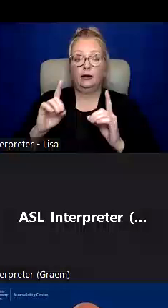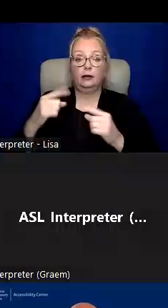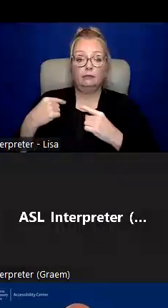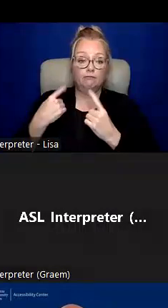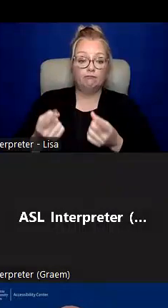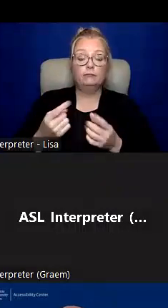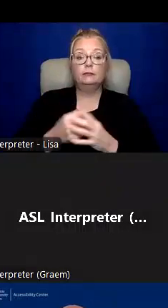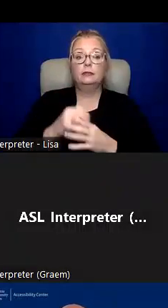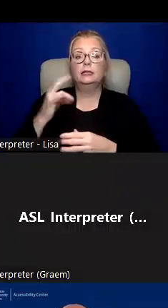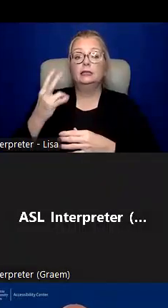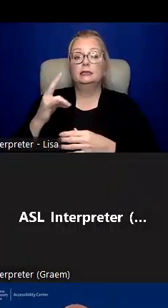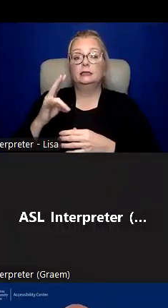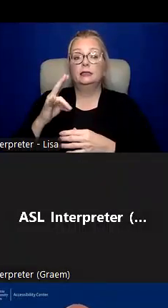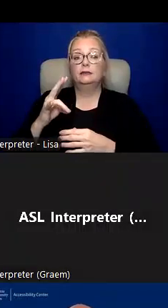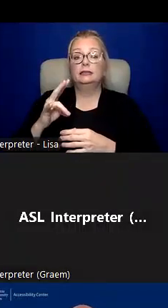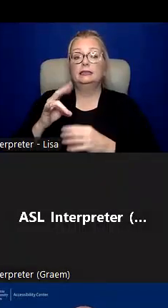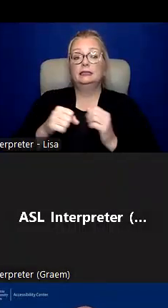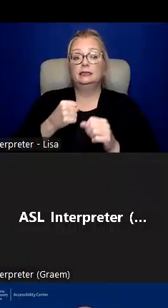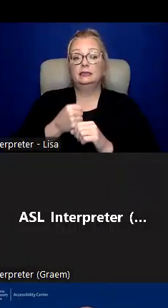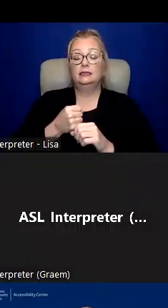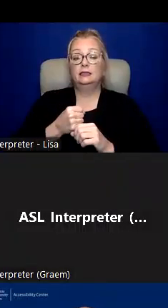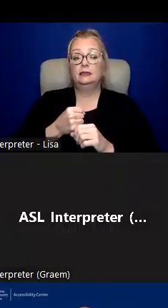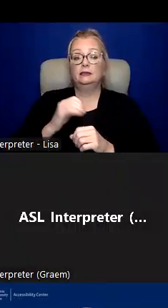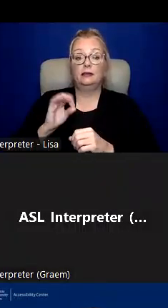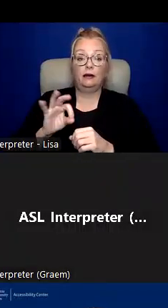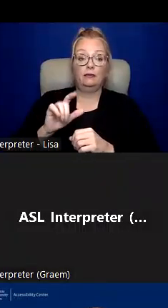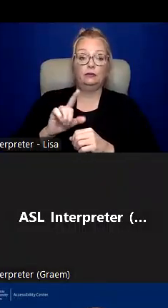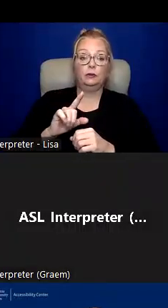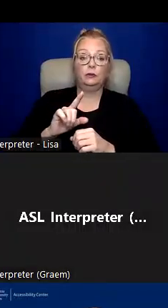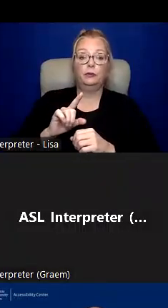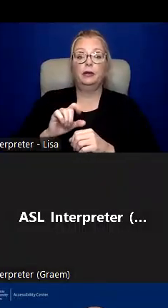17 of those years, I actually worked in a procurement office